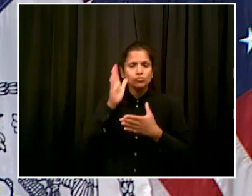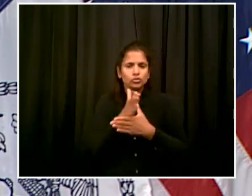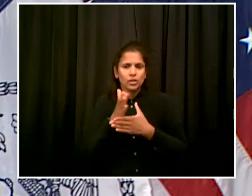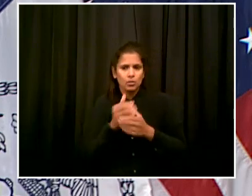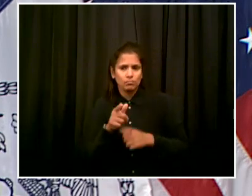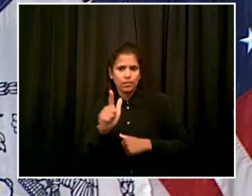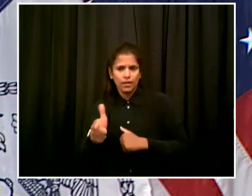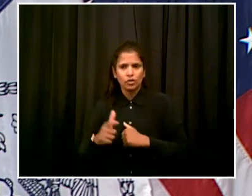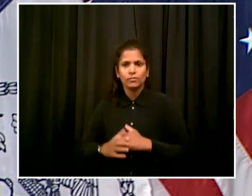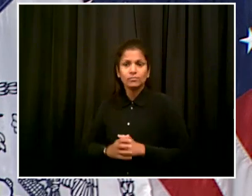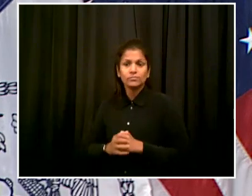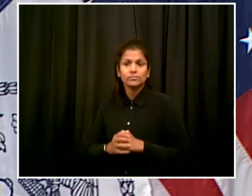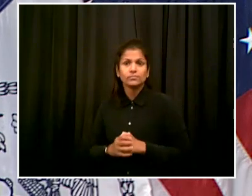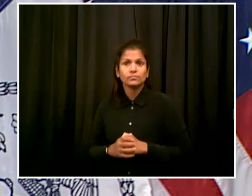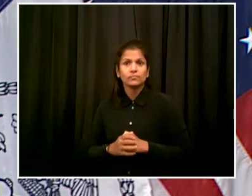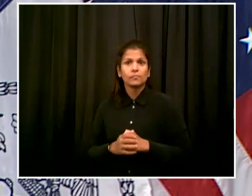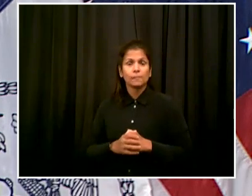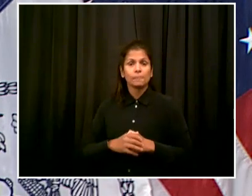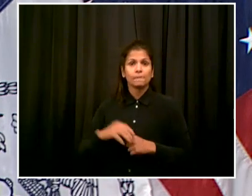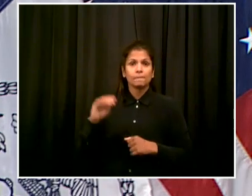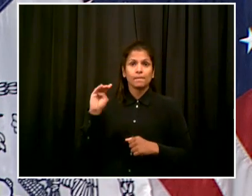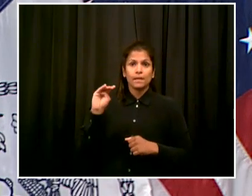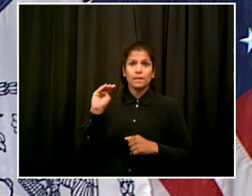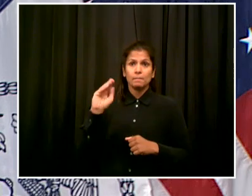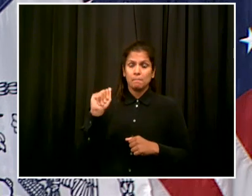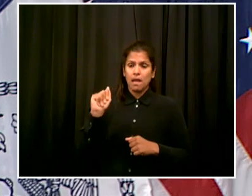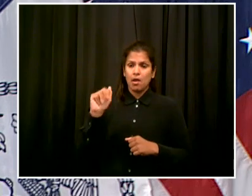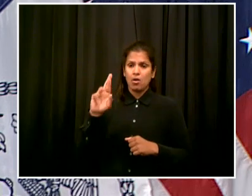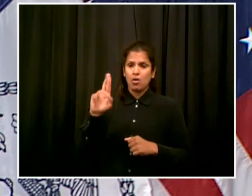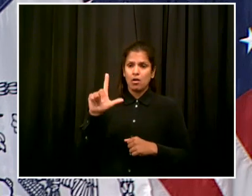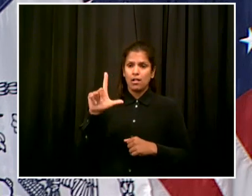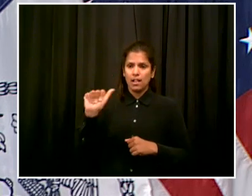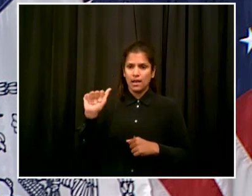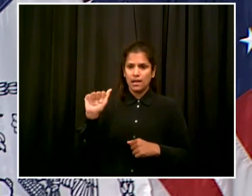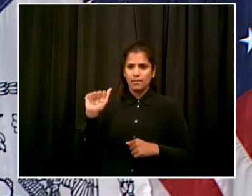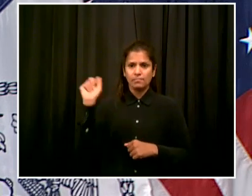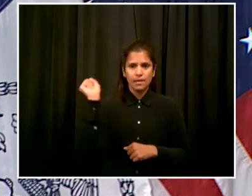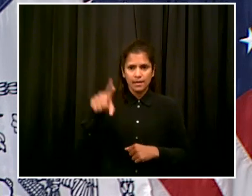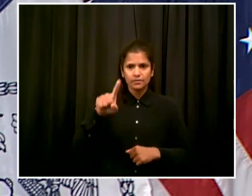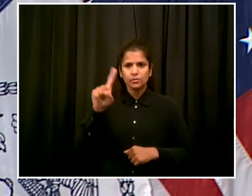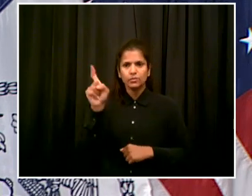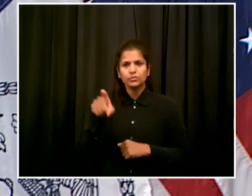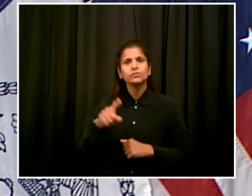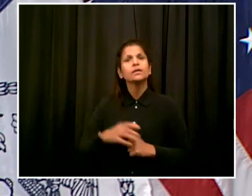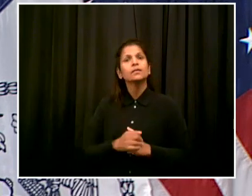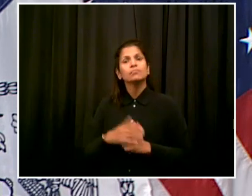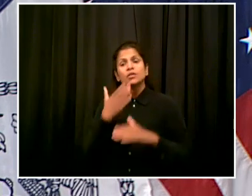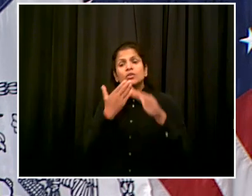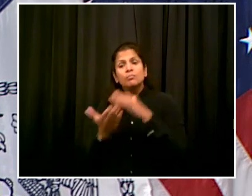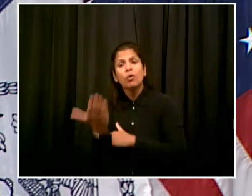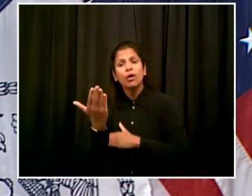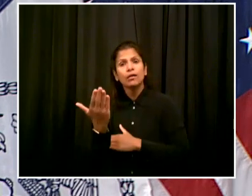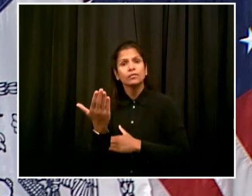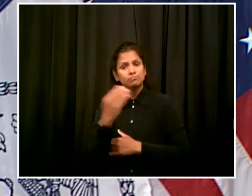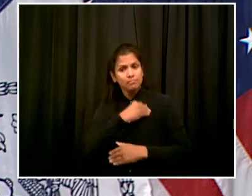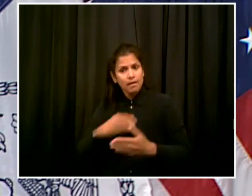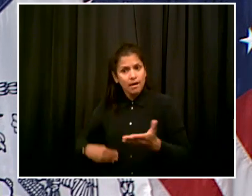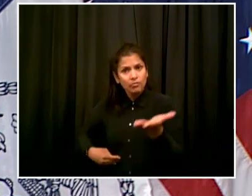RSO LAW.